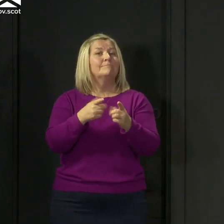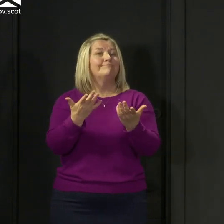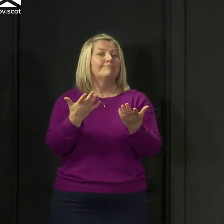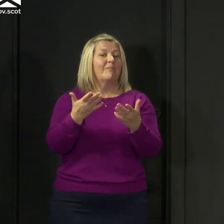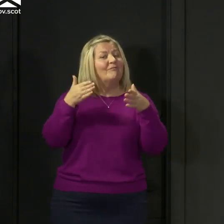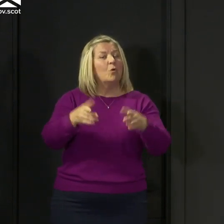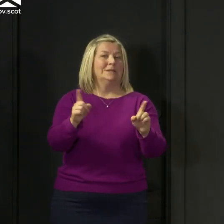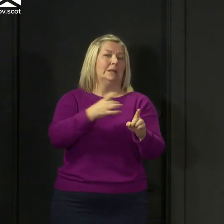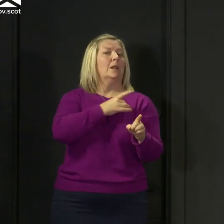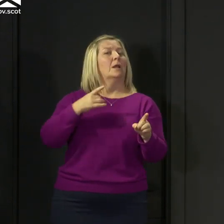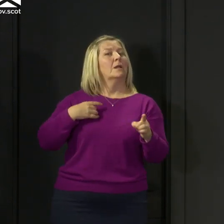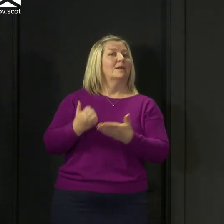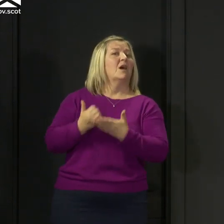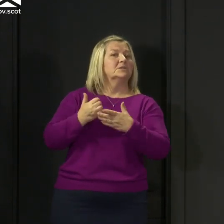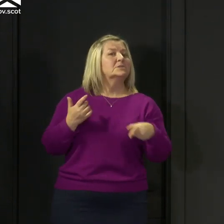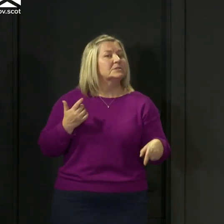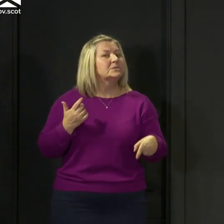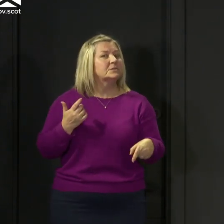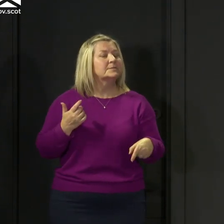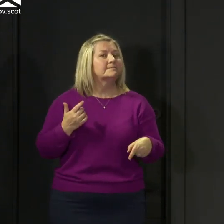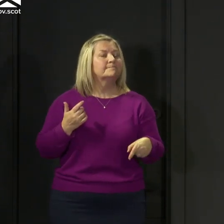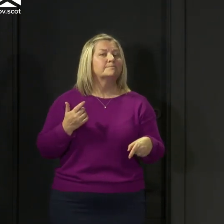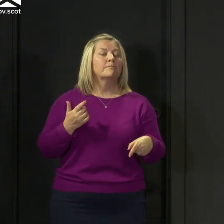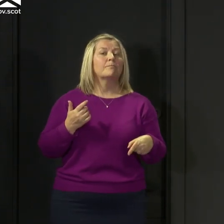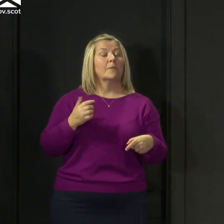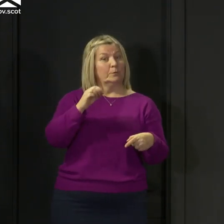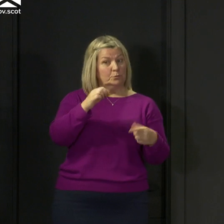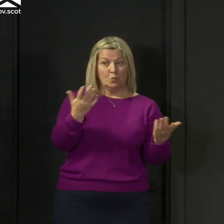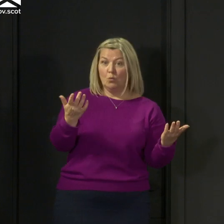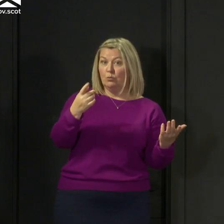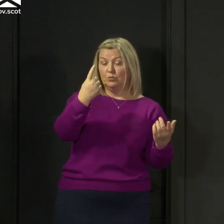management of this virus. In answer to your first question, yes, if you are eligible for